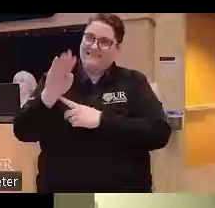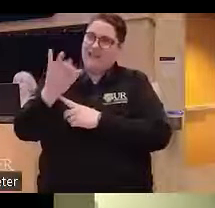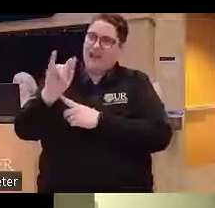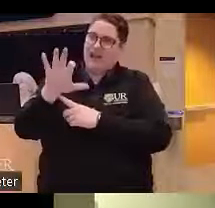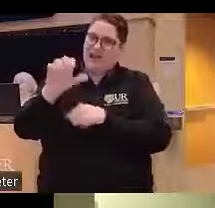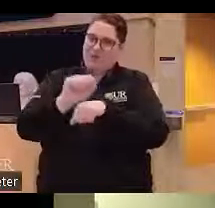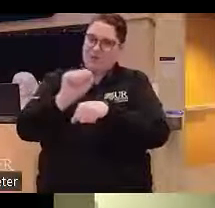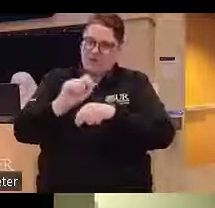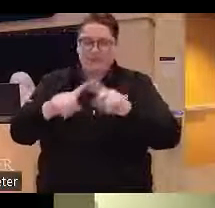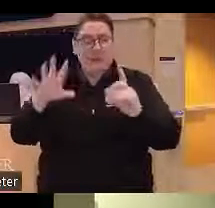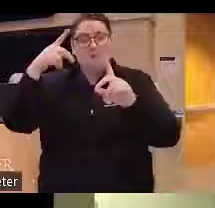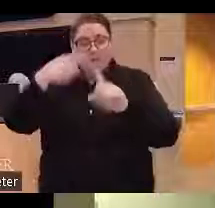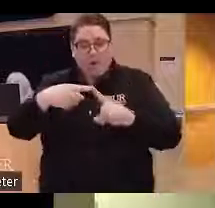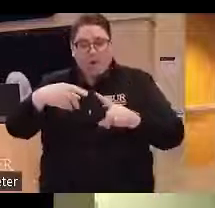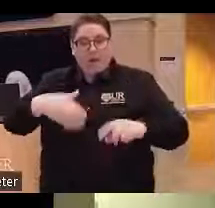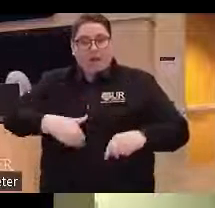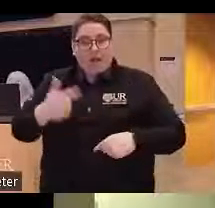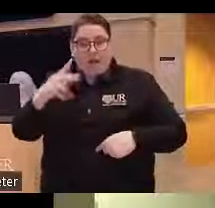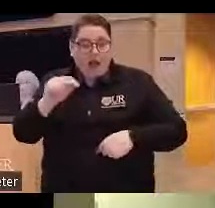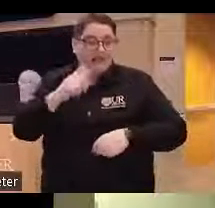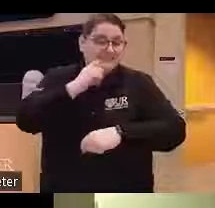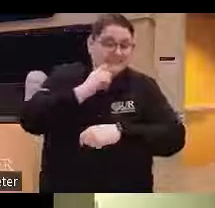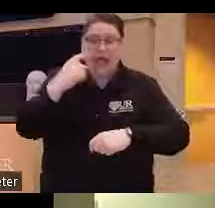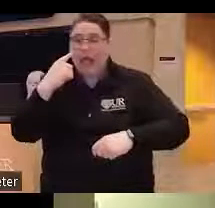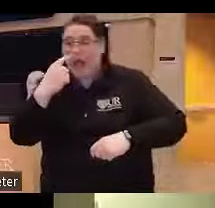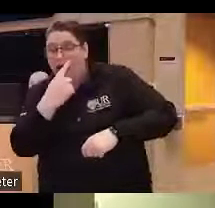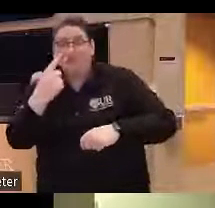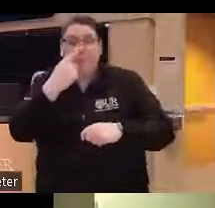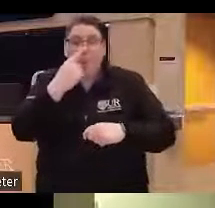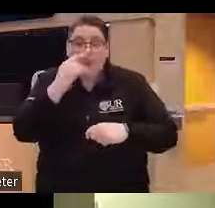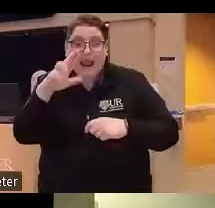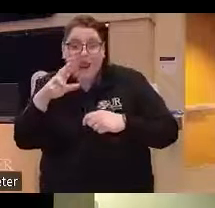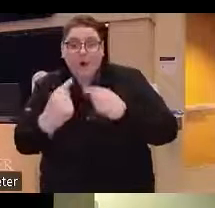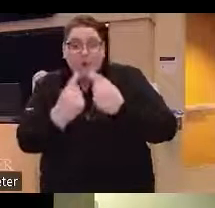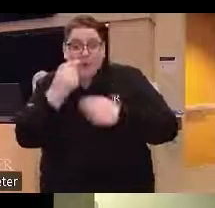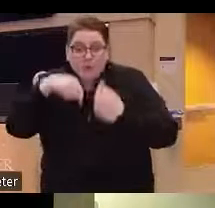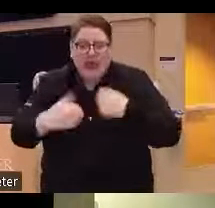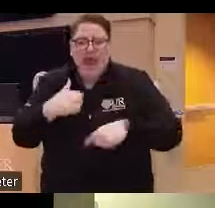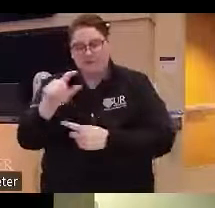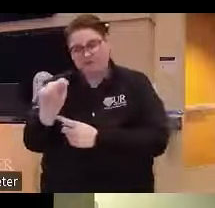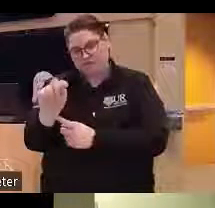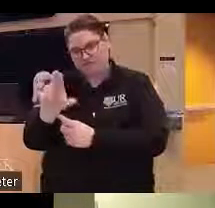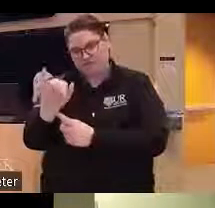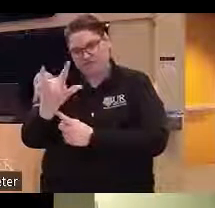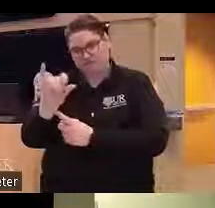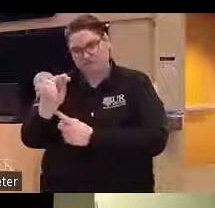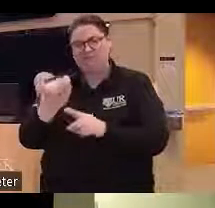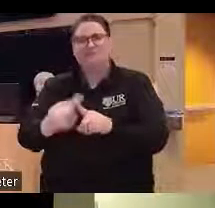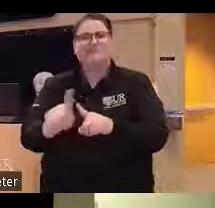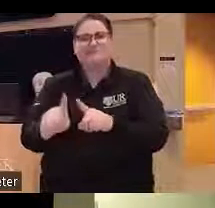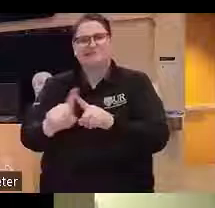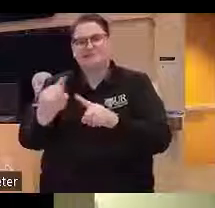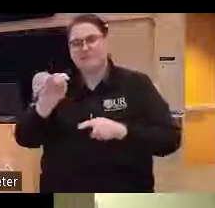gut different ones on our skin our eyes our nasal cavity trillions of different microorganisms we